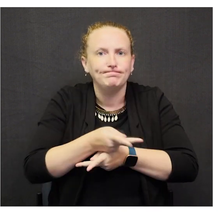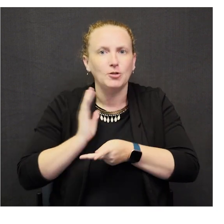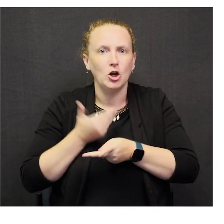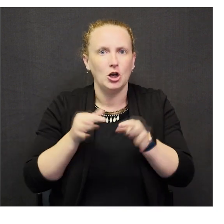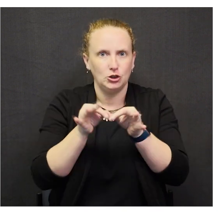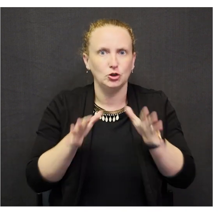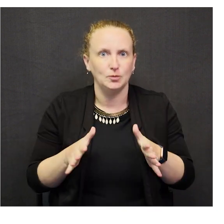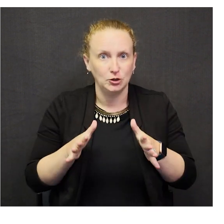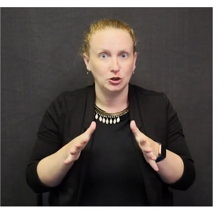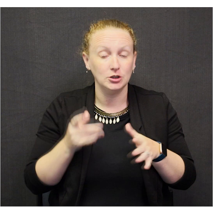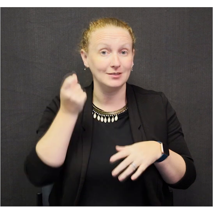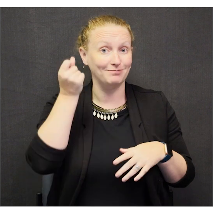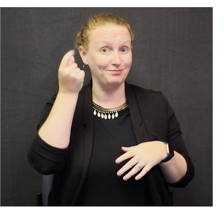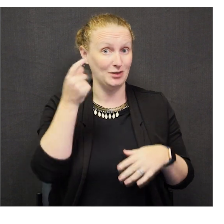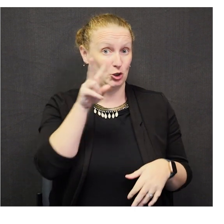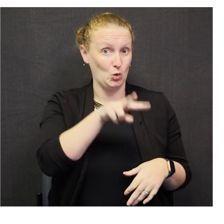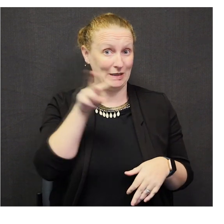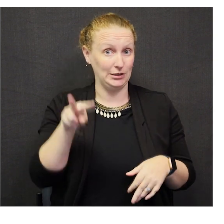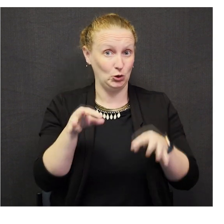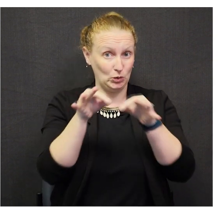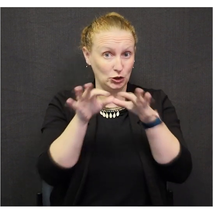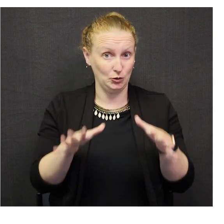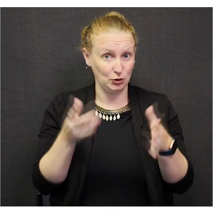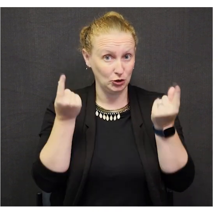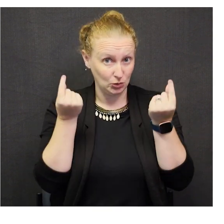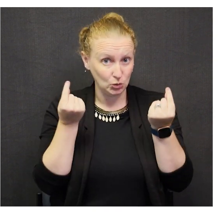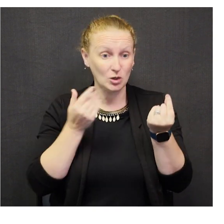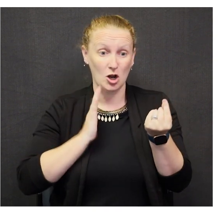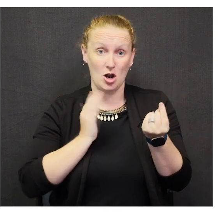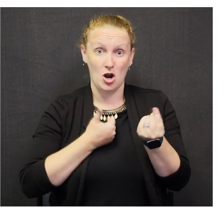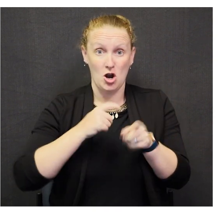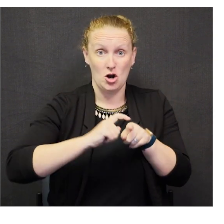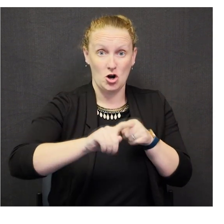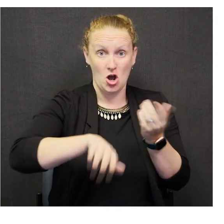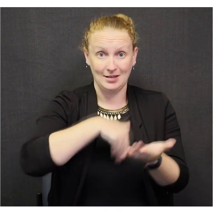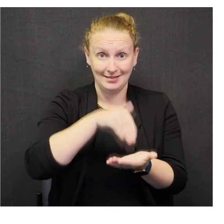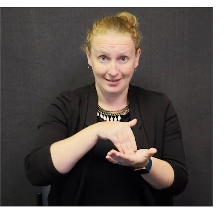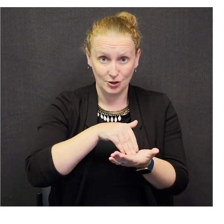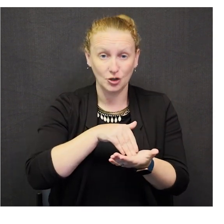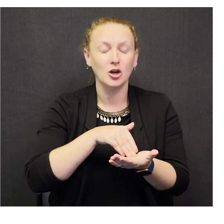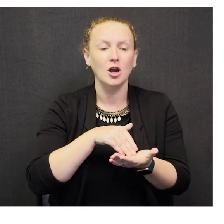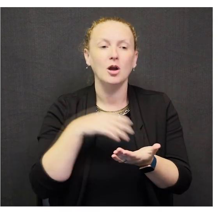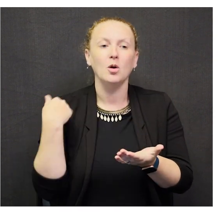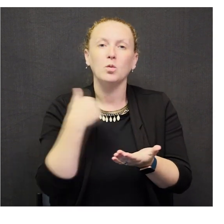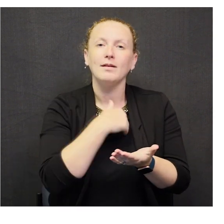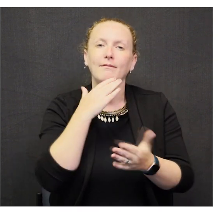22 of them side by side and cubicles in a lovely off campus call center, and we were